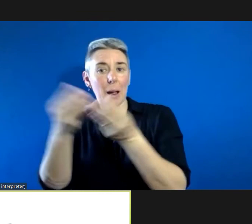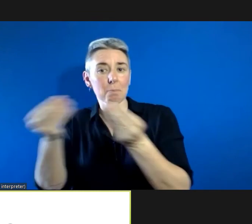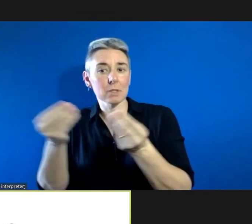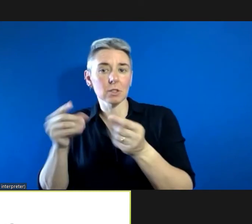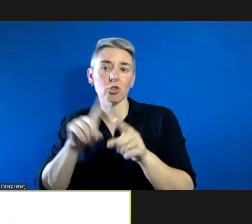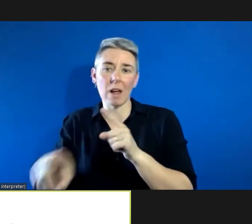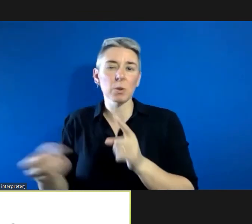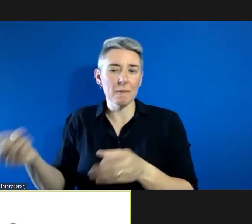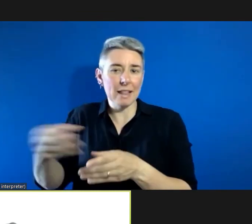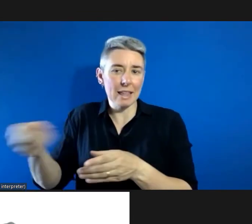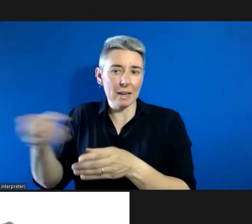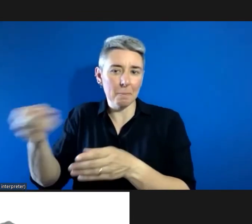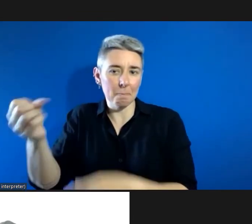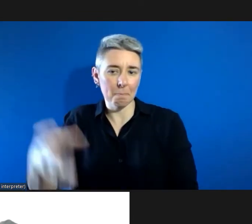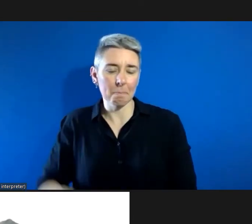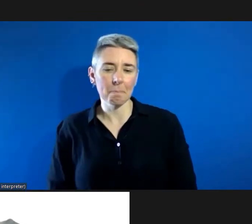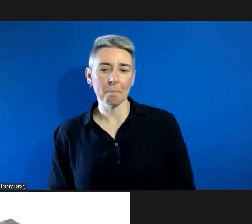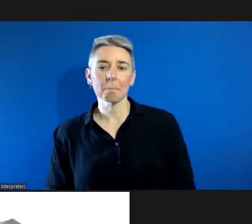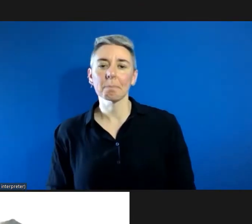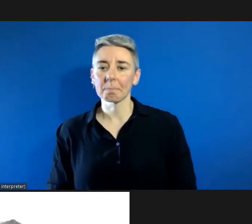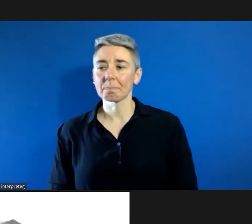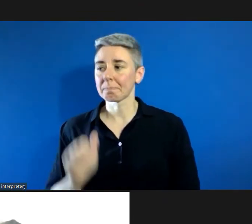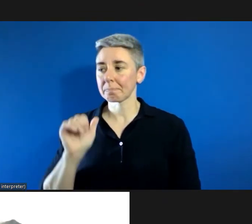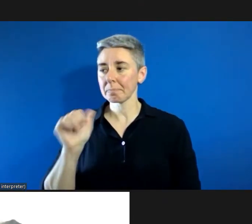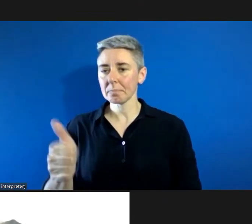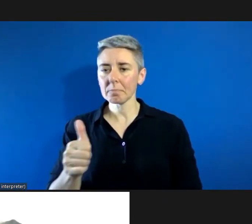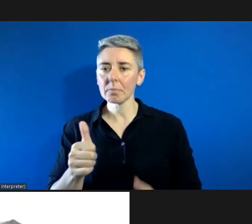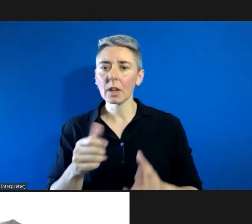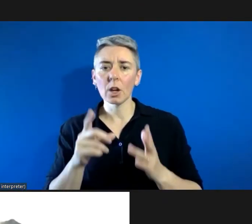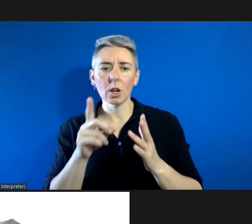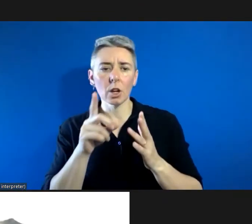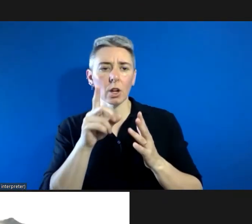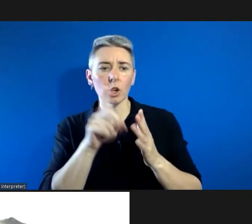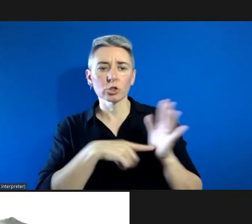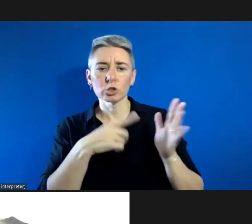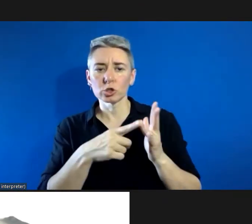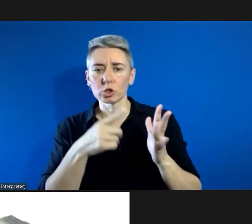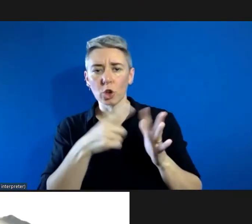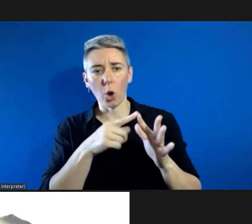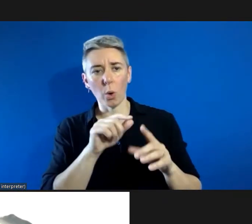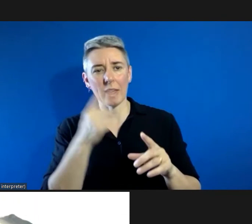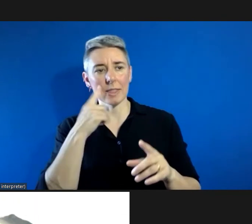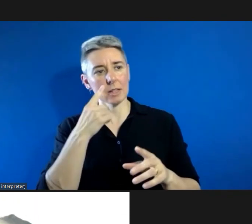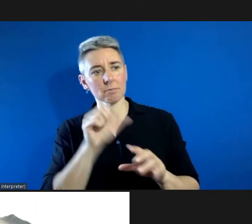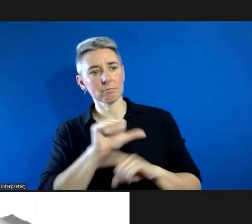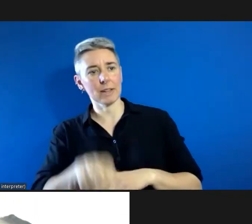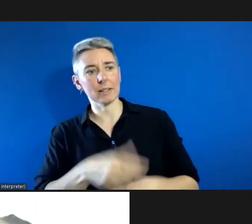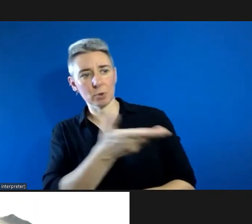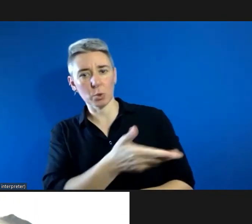Alice: Thank you. Joe, I think this question is for you. "Do we think classes